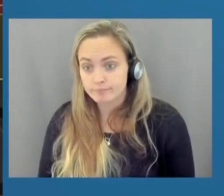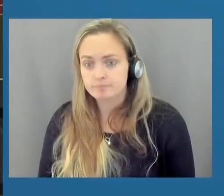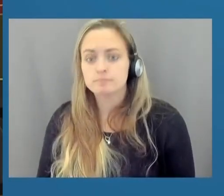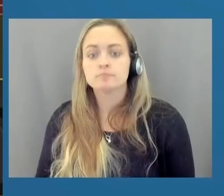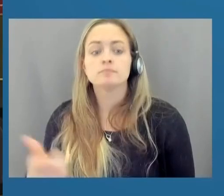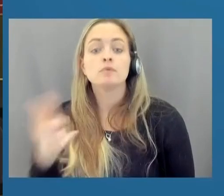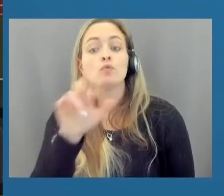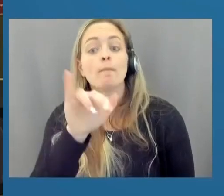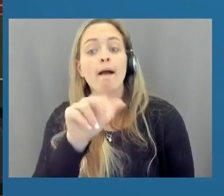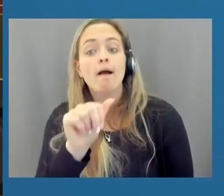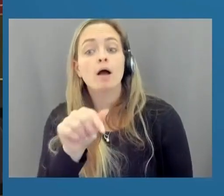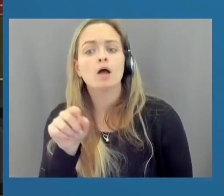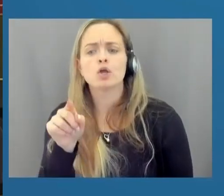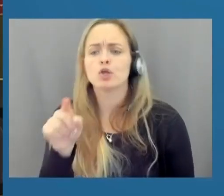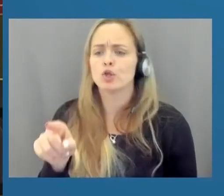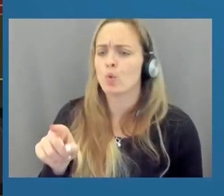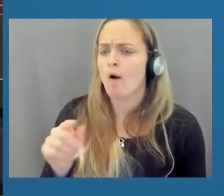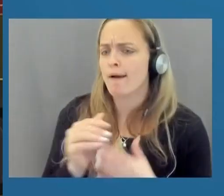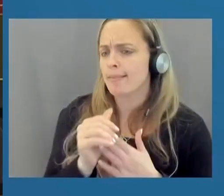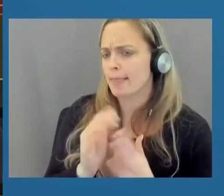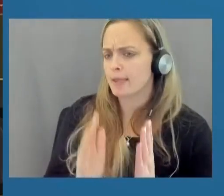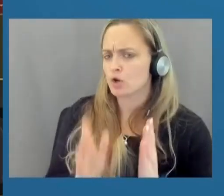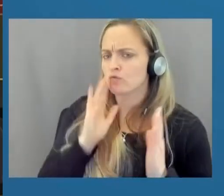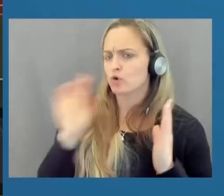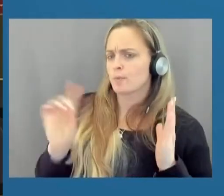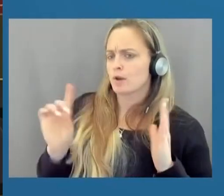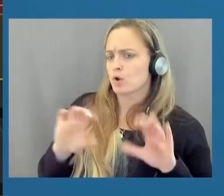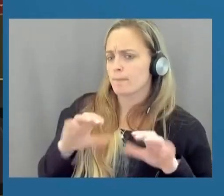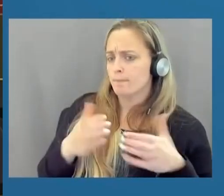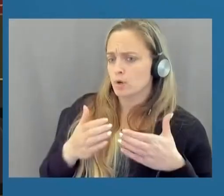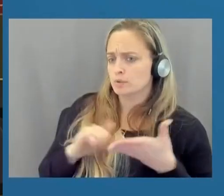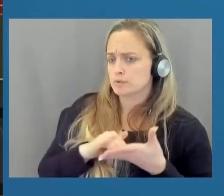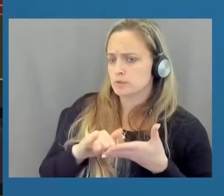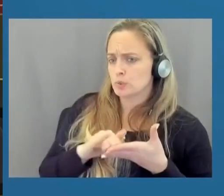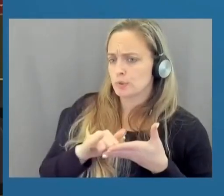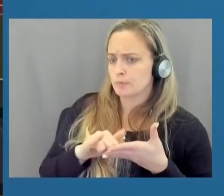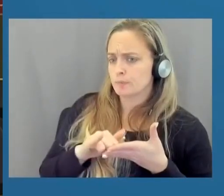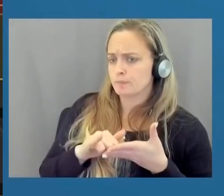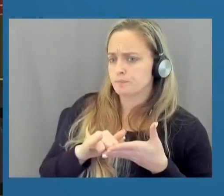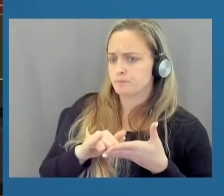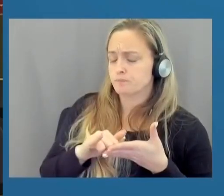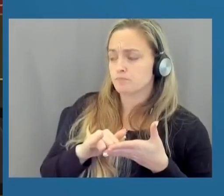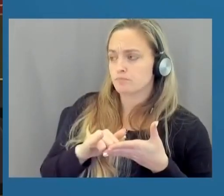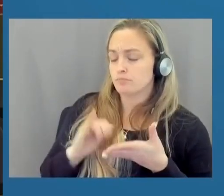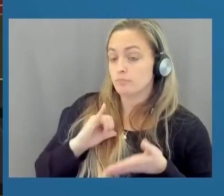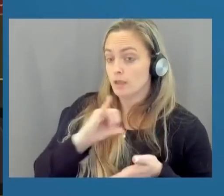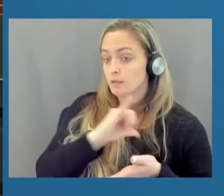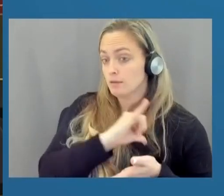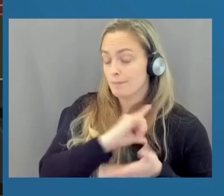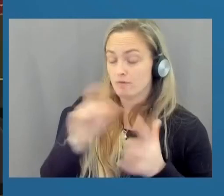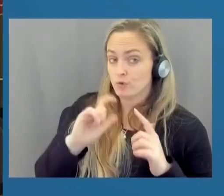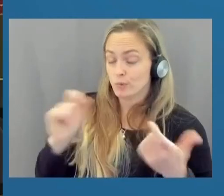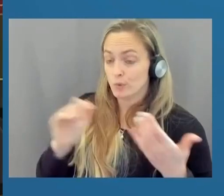you are the leader of the Democratic Party in New York state and the mayor of the largest city in the state